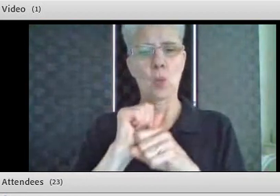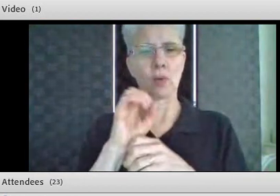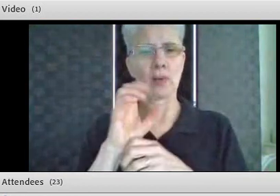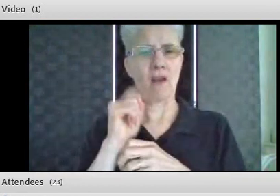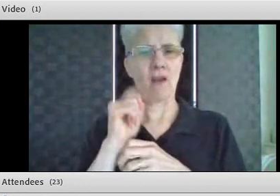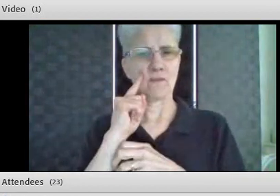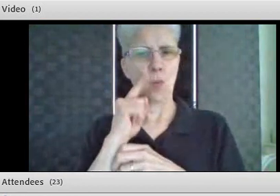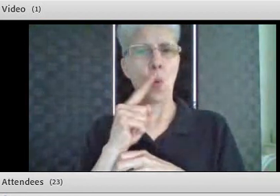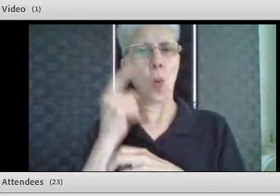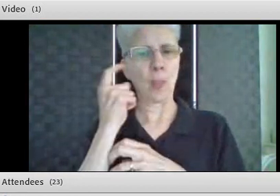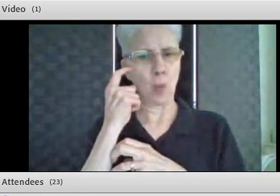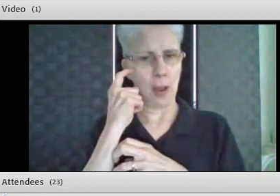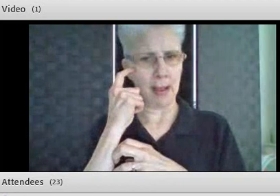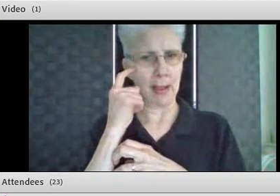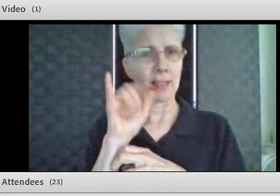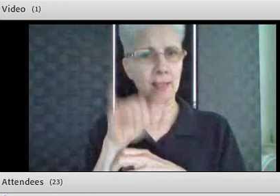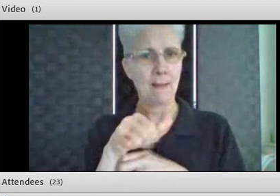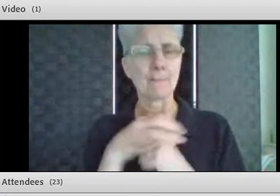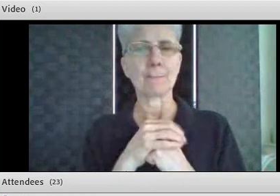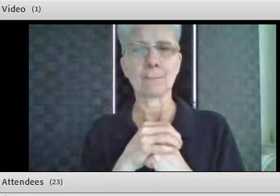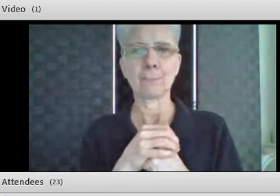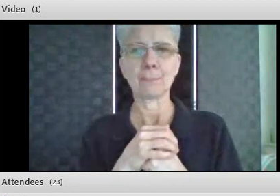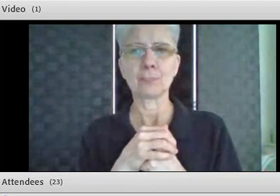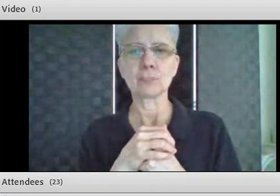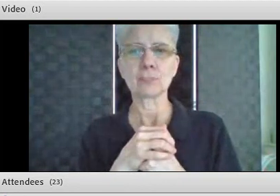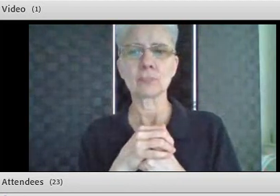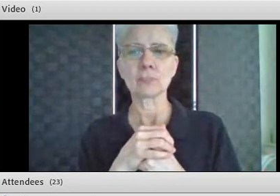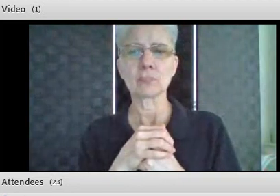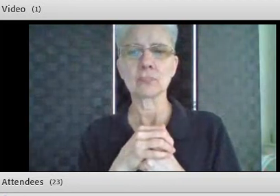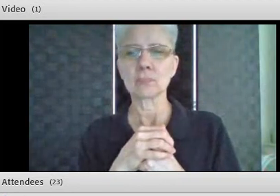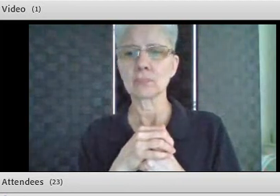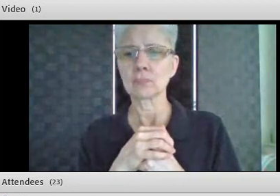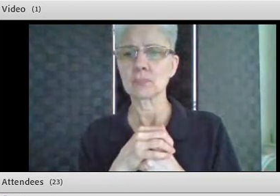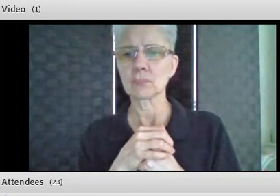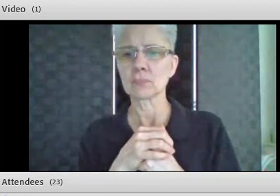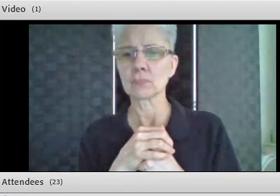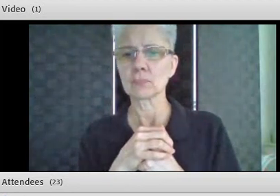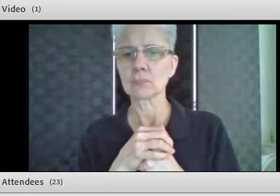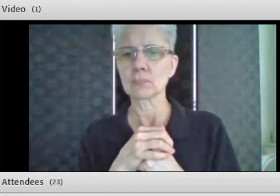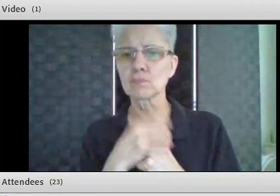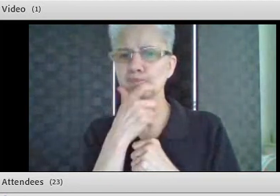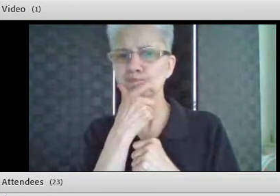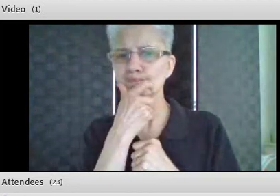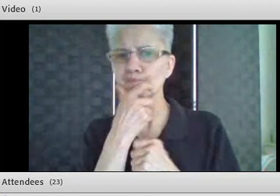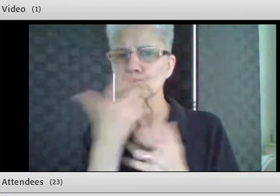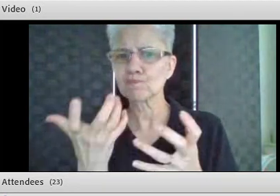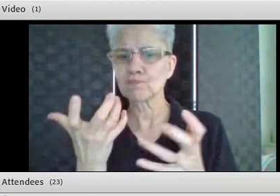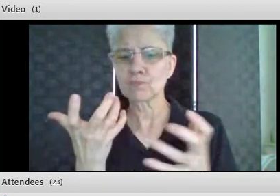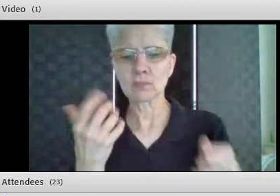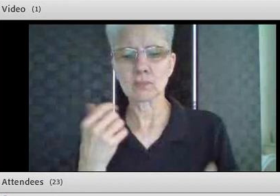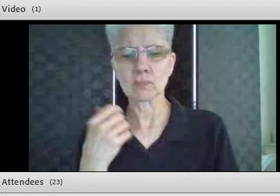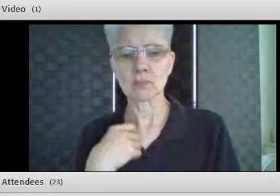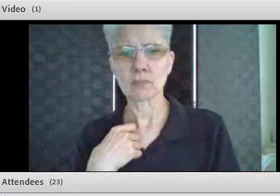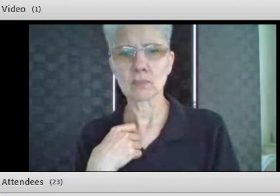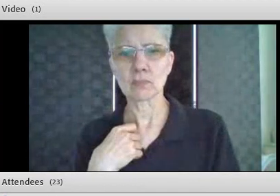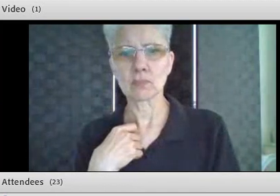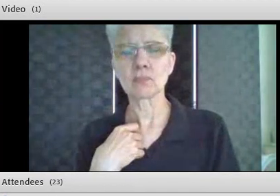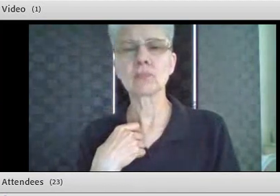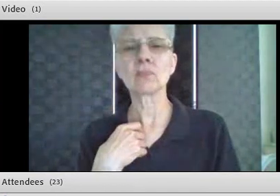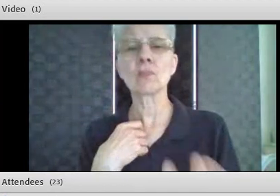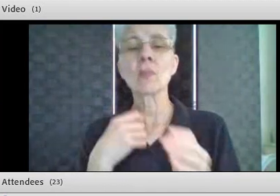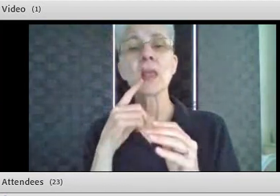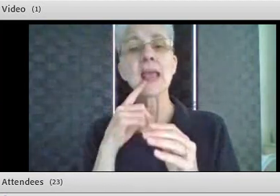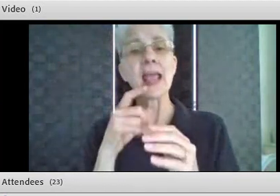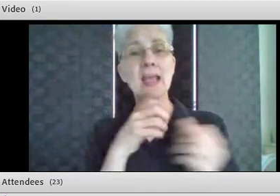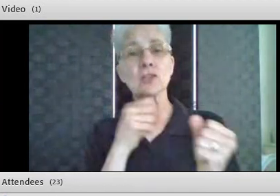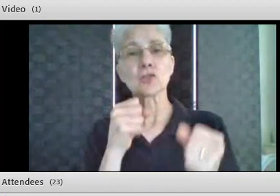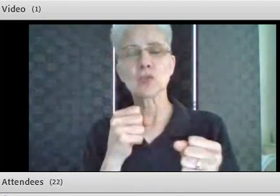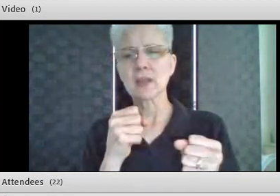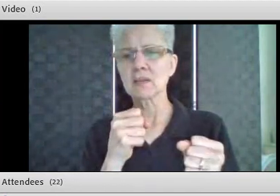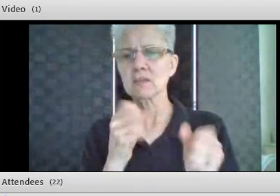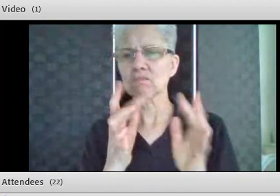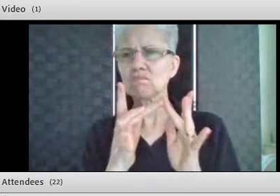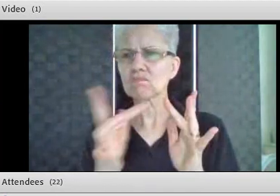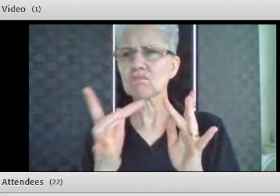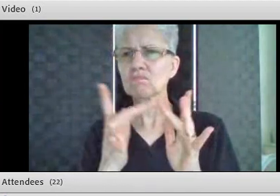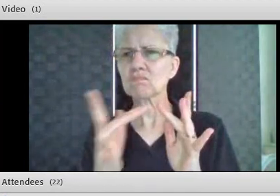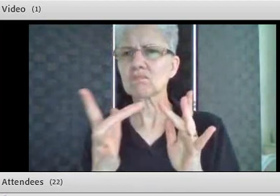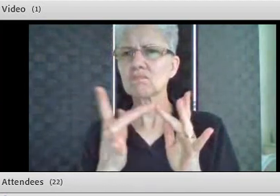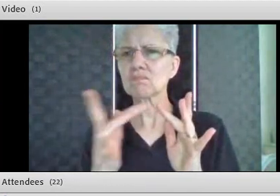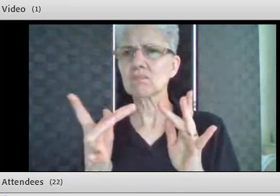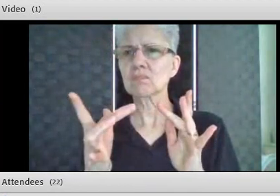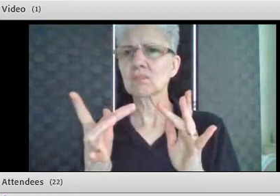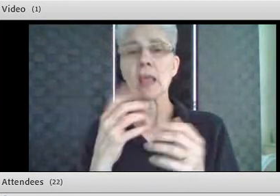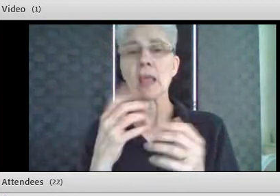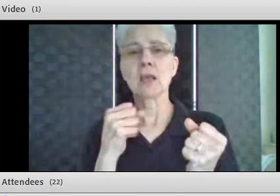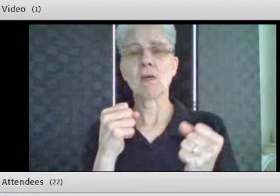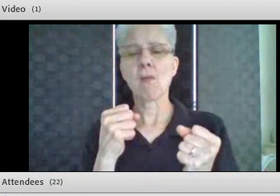It strengthens the connections from one point to the next,